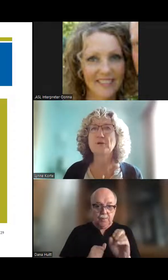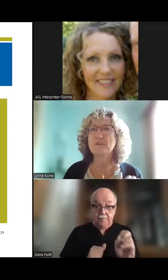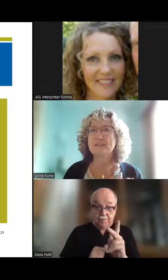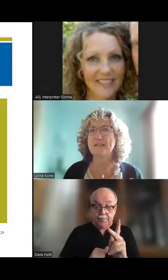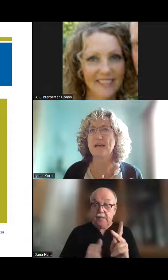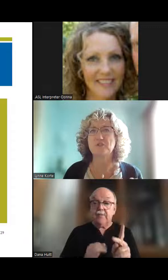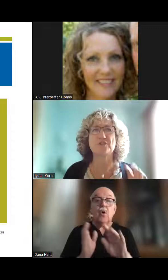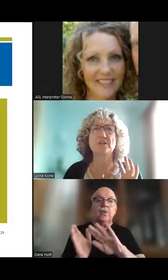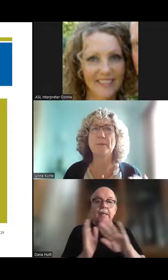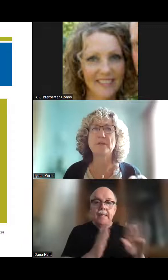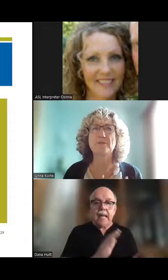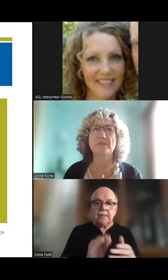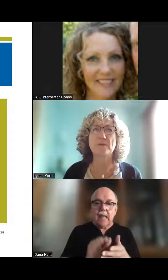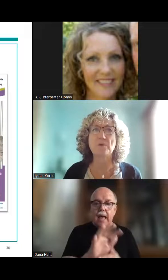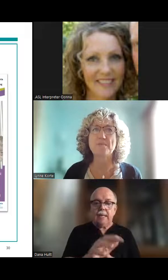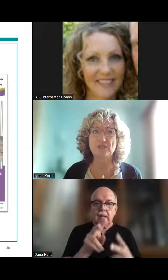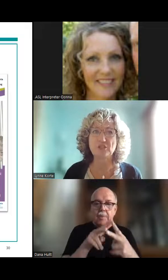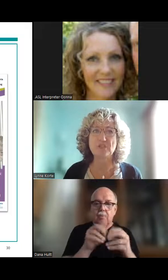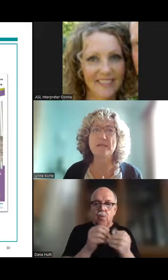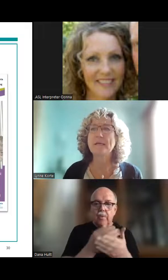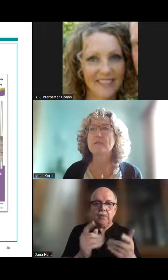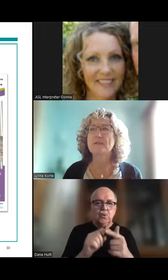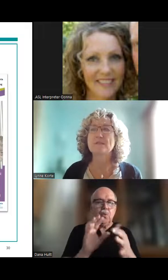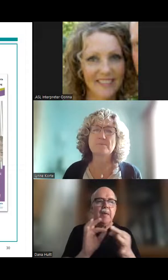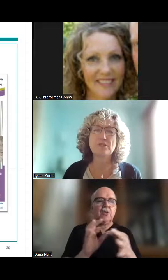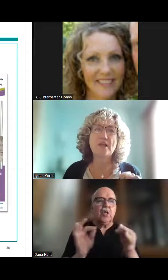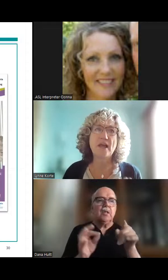for their time or making sure that they can get access to other support services like respite